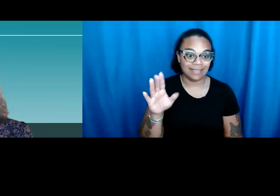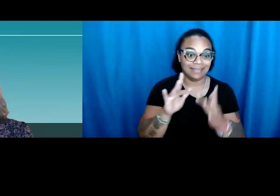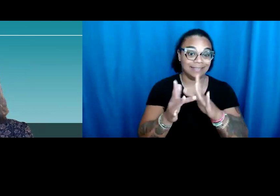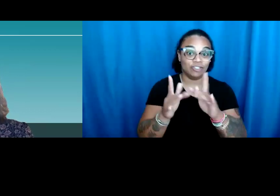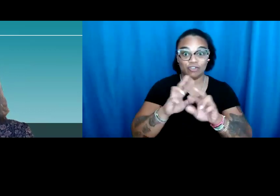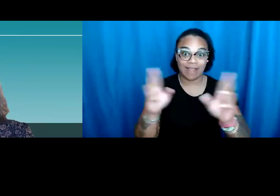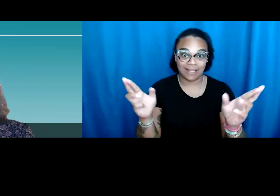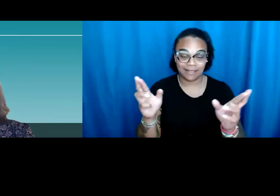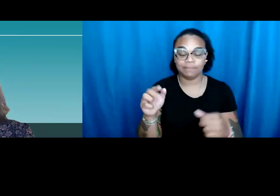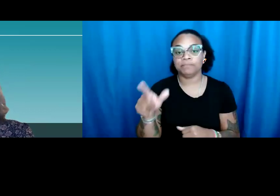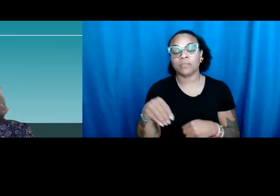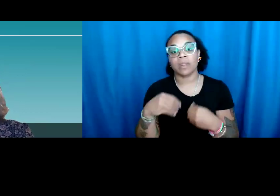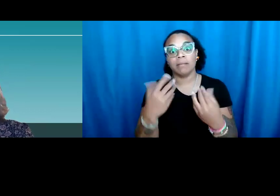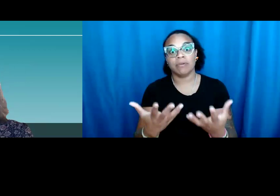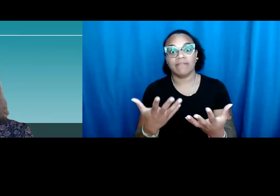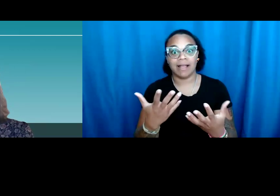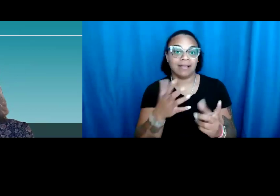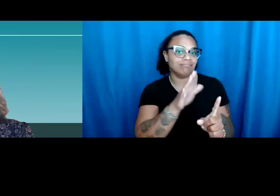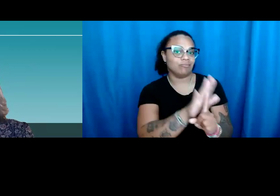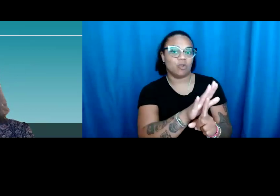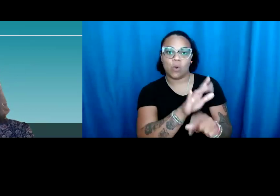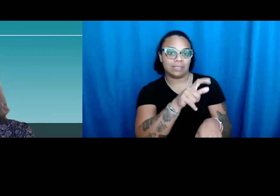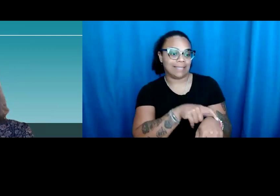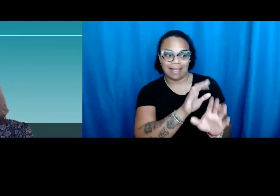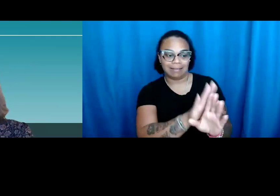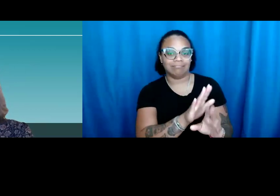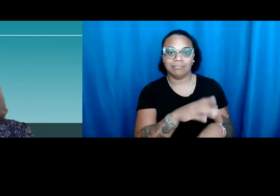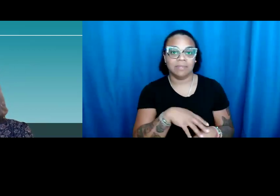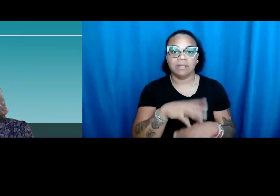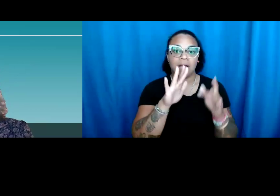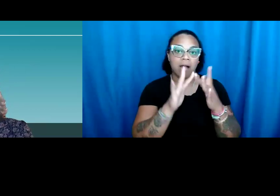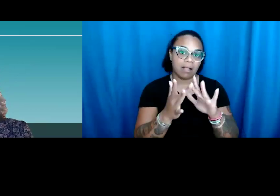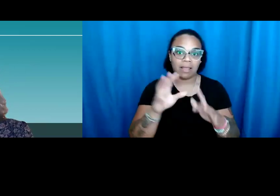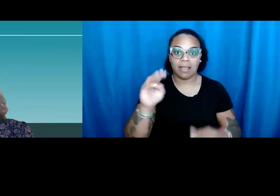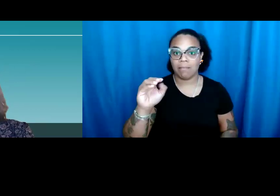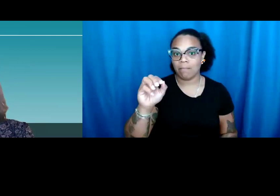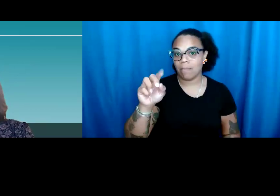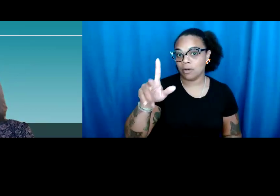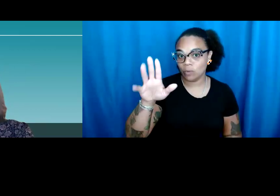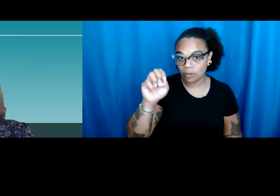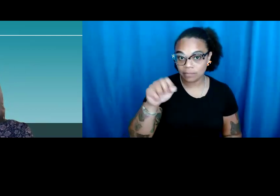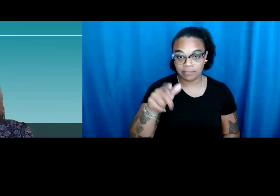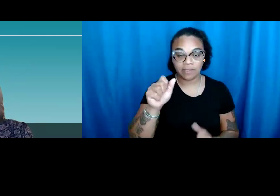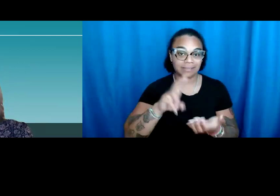And this provides at your own time online modules, you can sign up for mentoring or